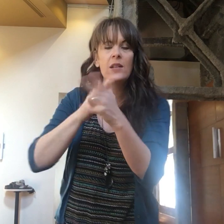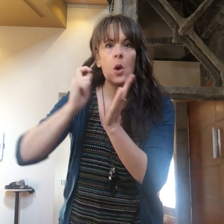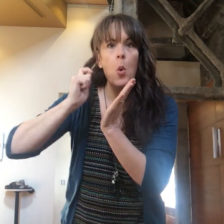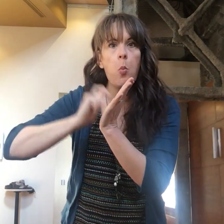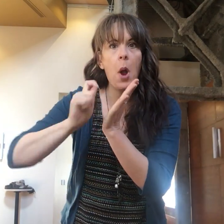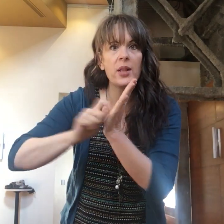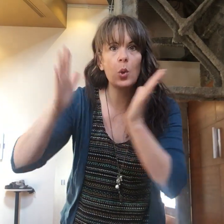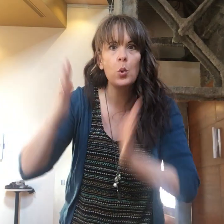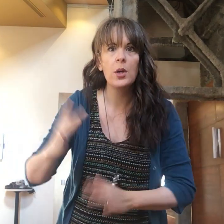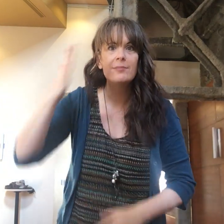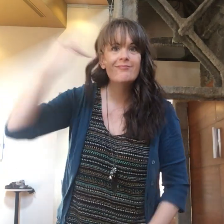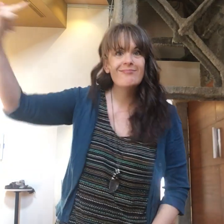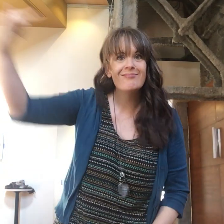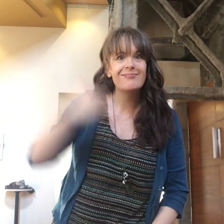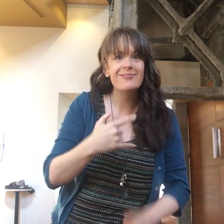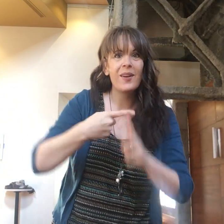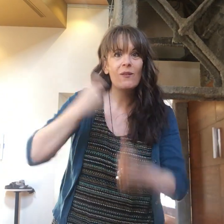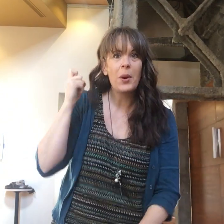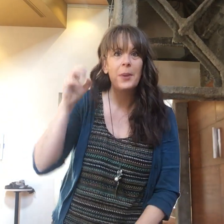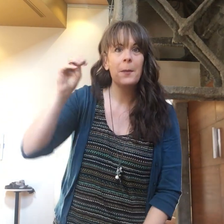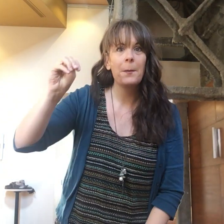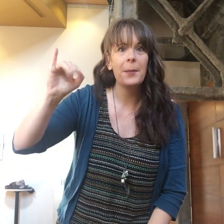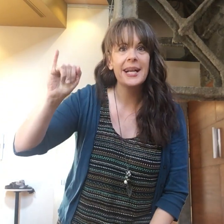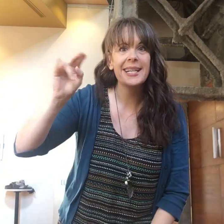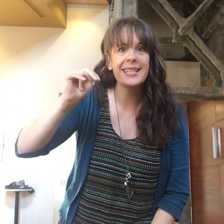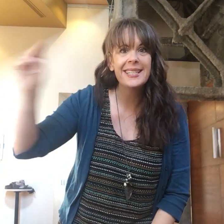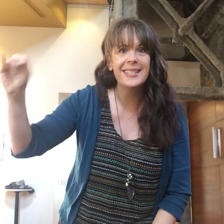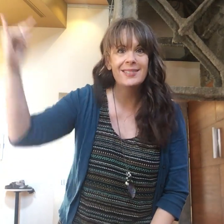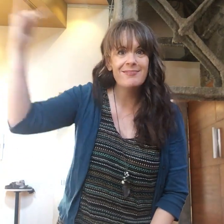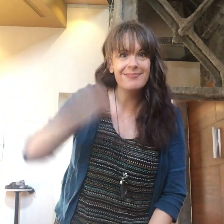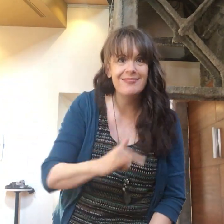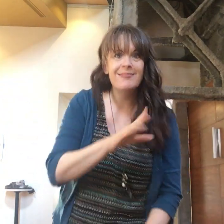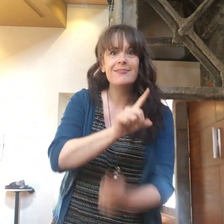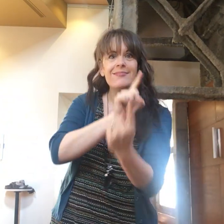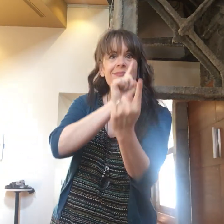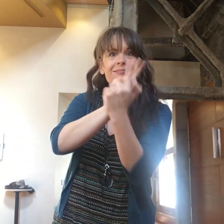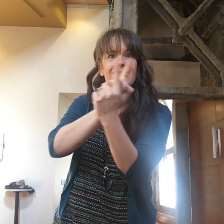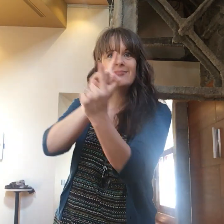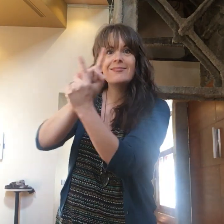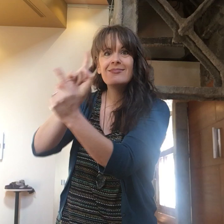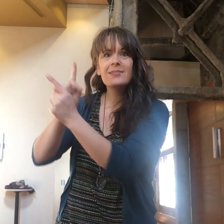Playwright will fly to Colorado from Minnesota to social with you all.